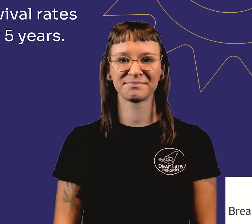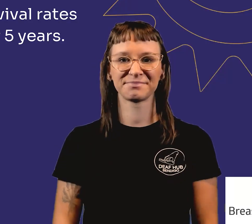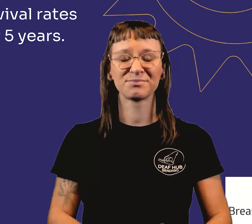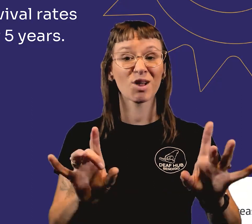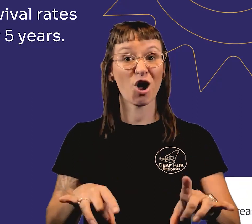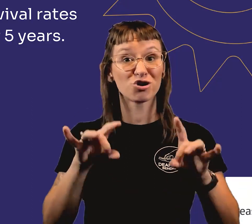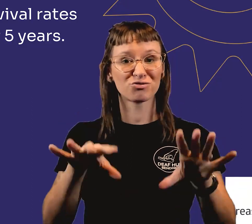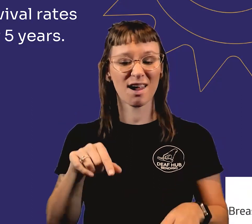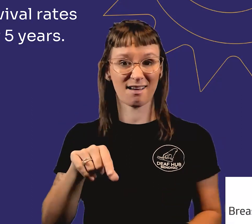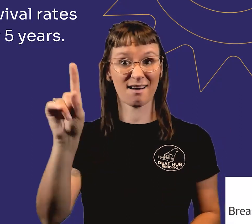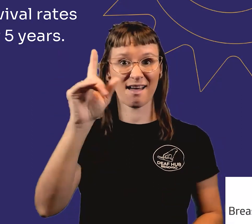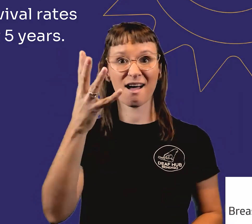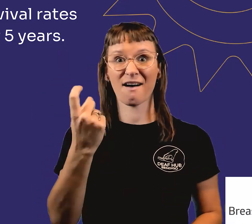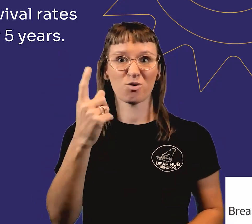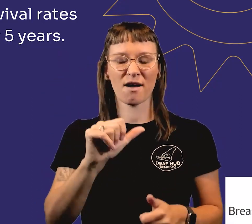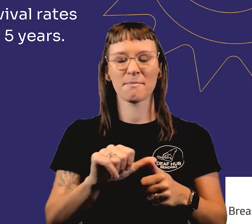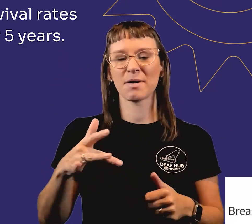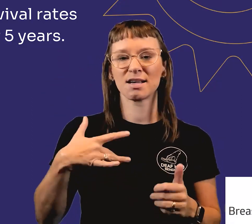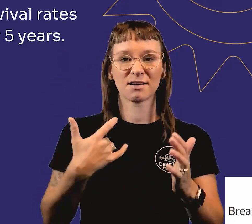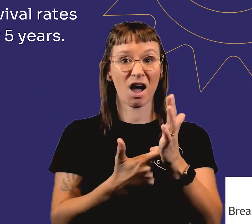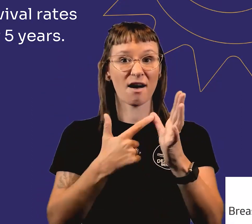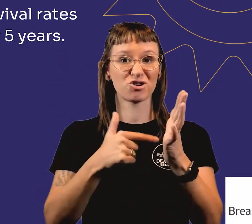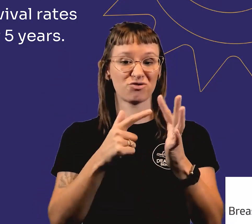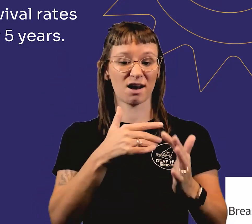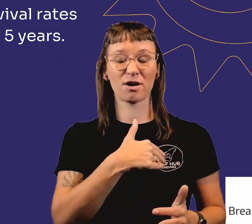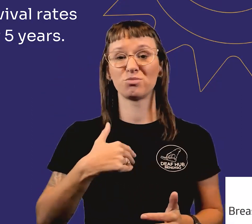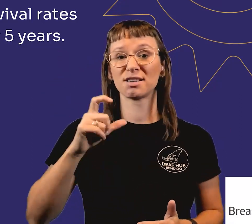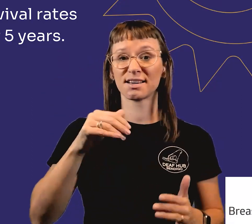Australia now has one of the best breast cancer survival rates in the world-